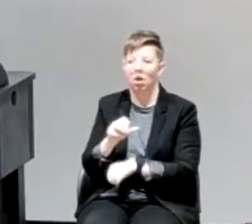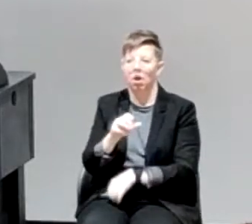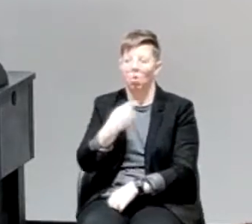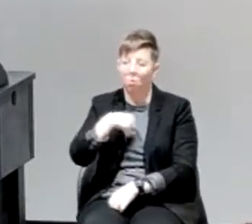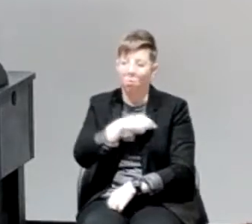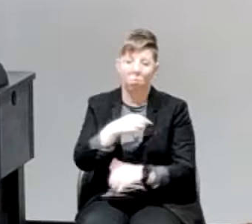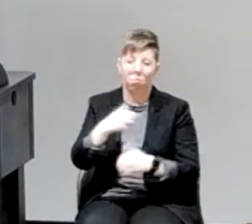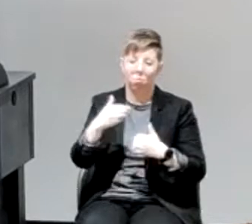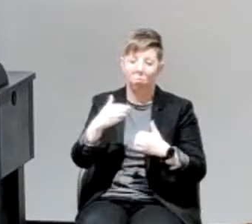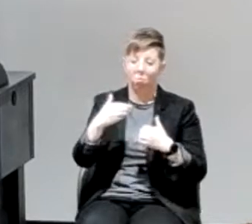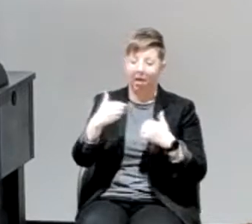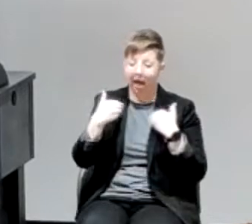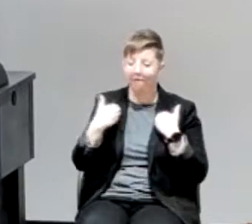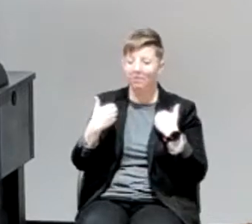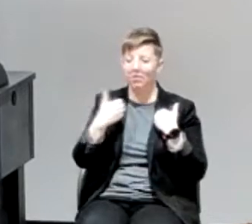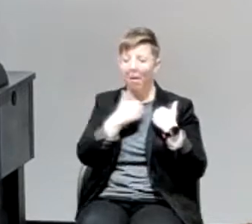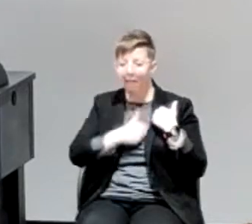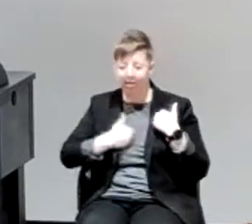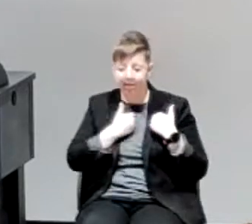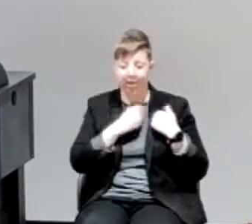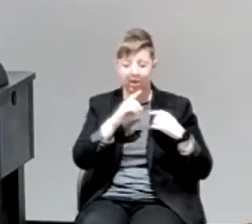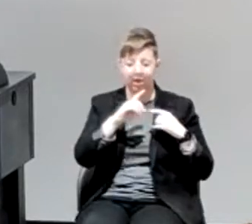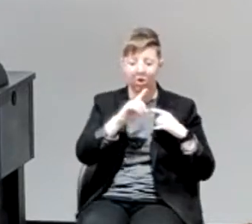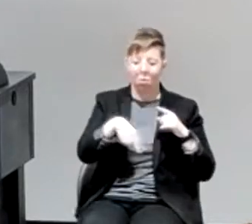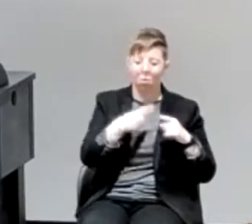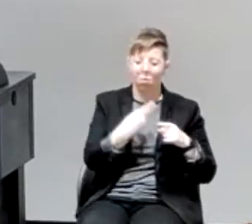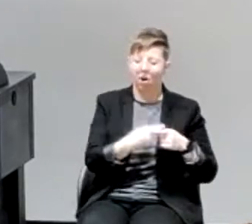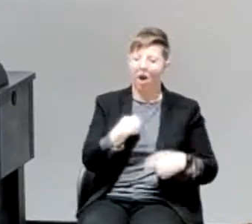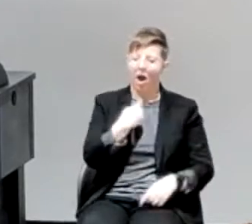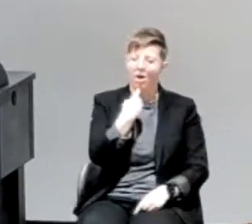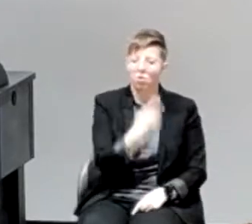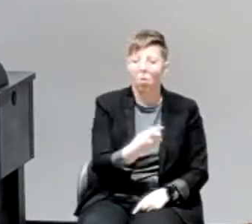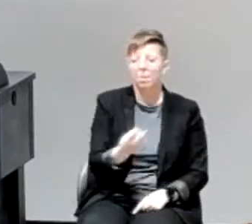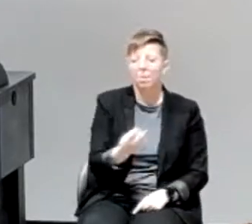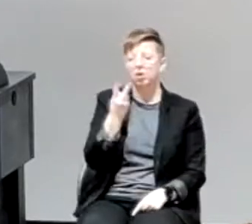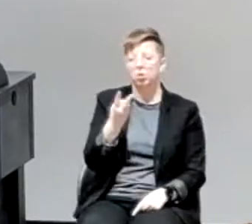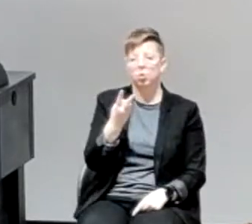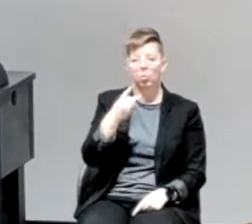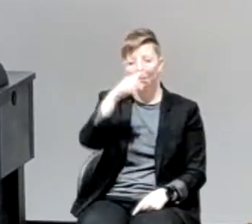humiliation that came with the roles that none of us are as good as we think we are was